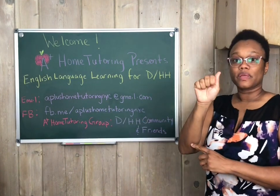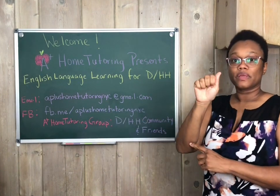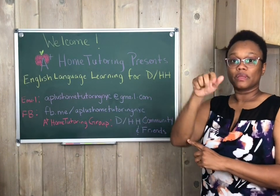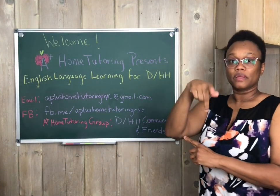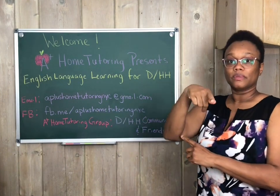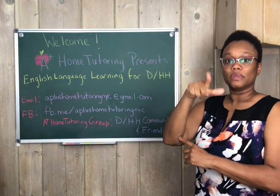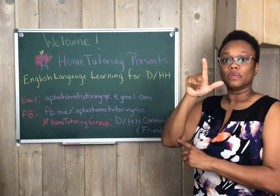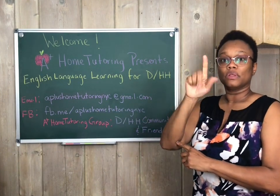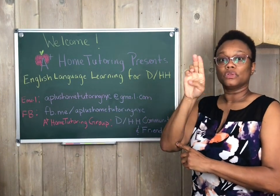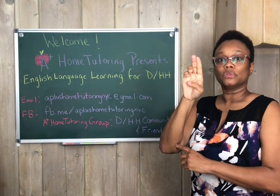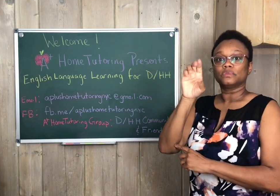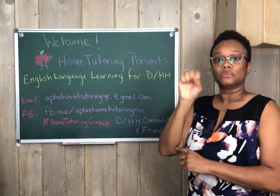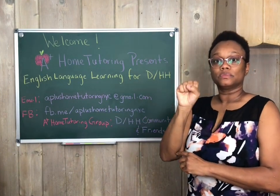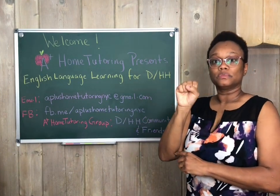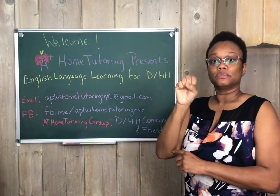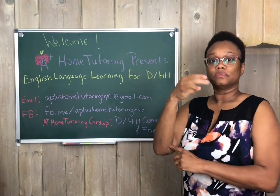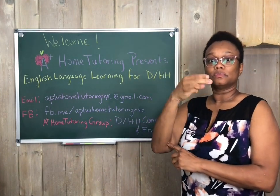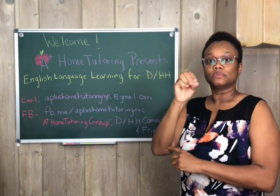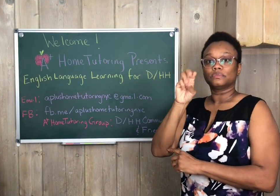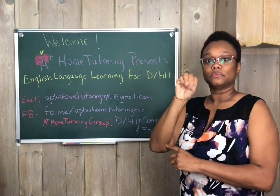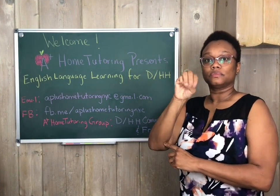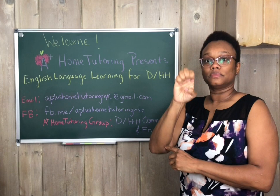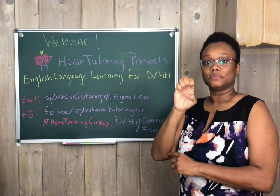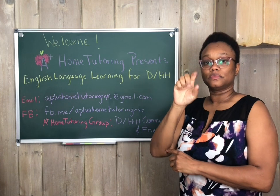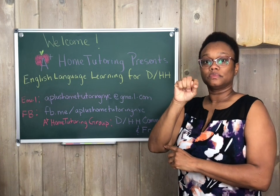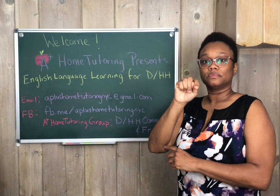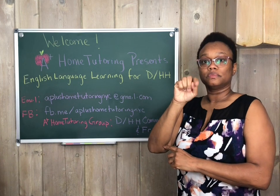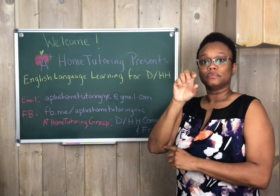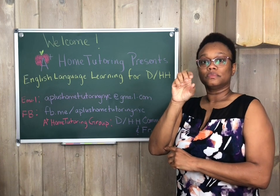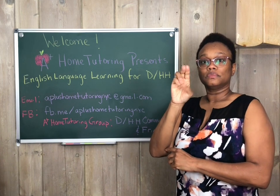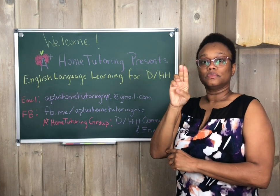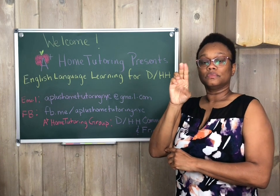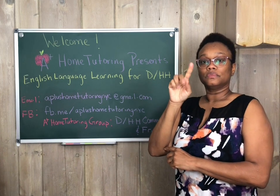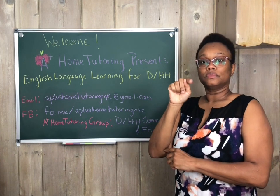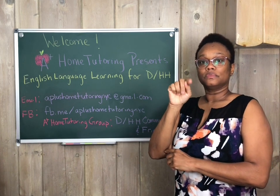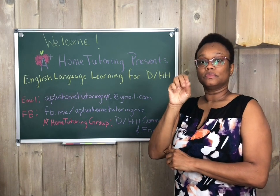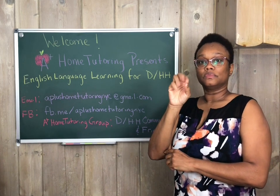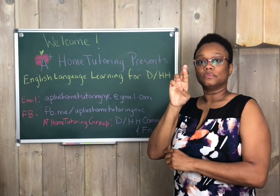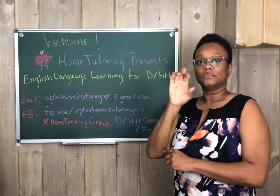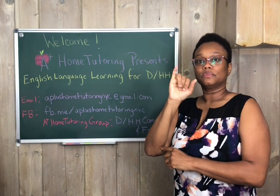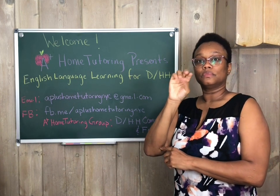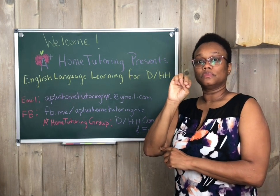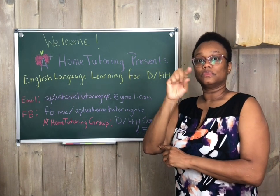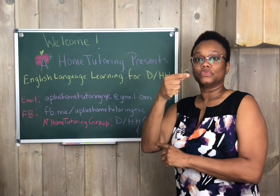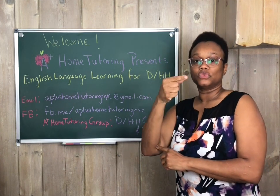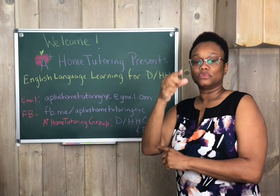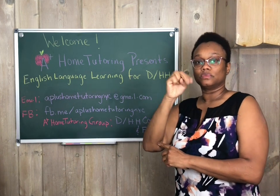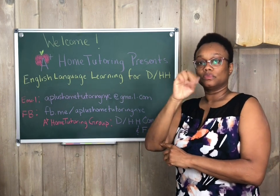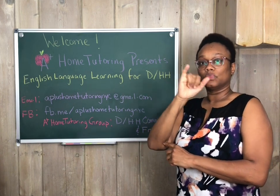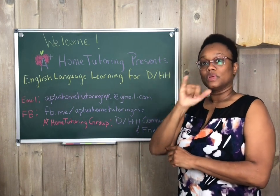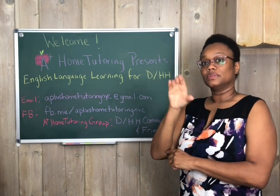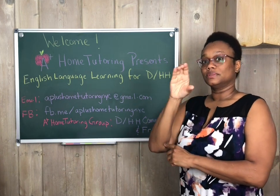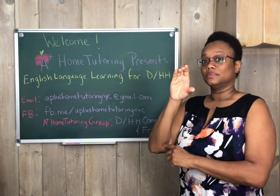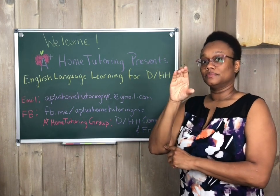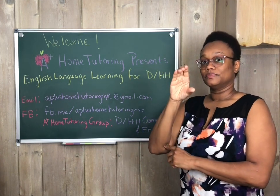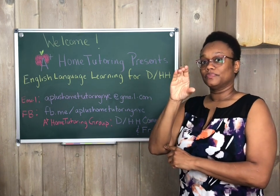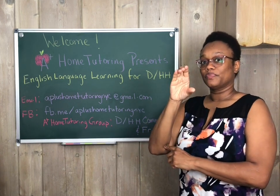That's a PL us hom e tu tio are ing NYC and